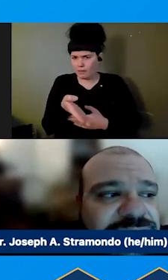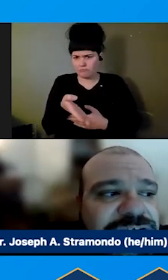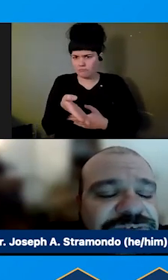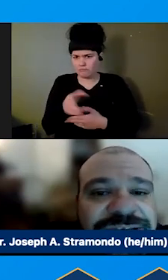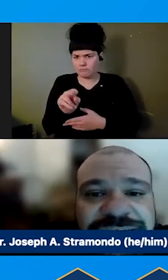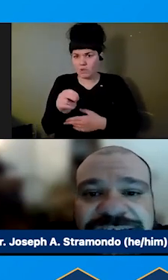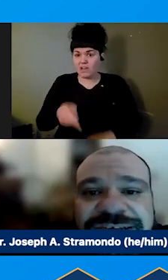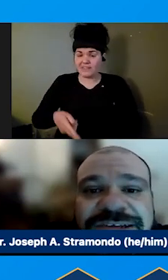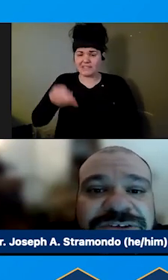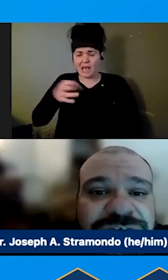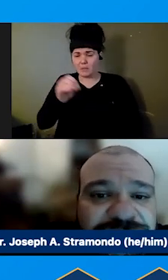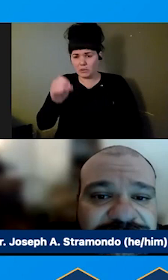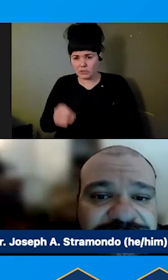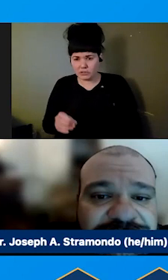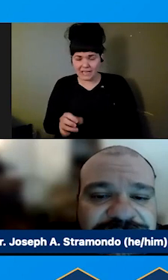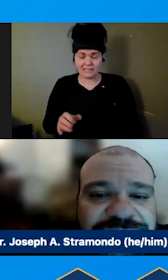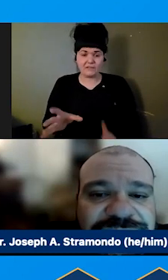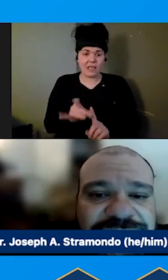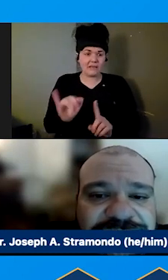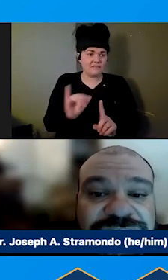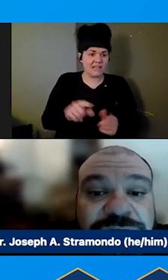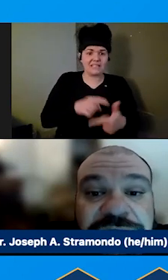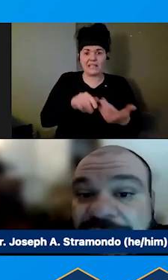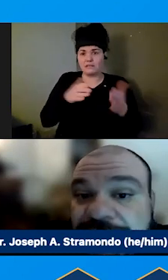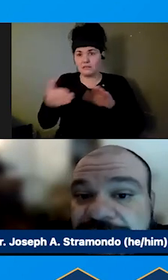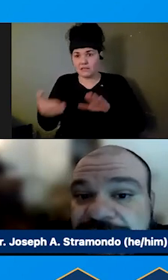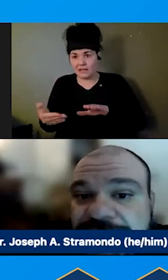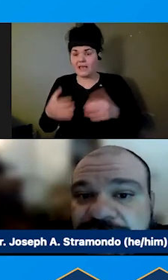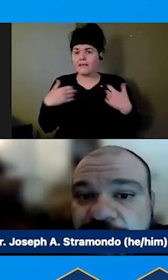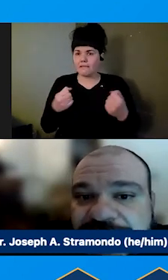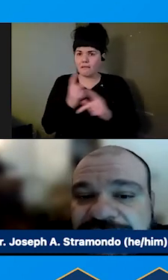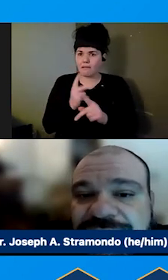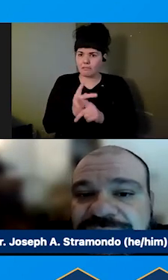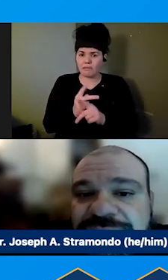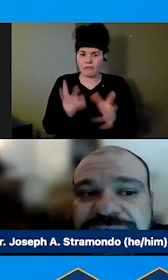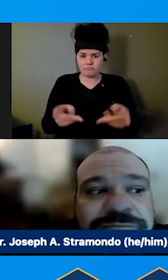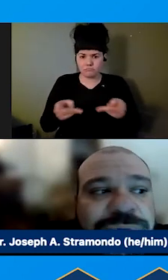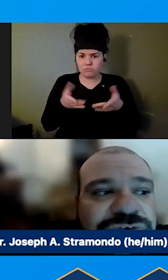term care facilities and institutions didn't slow down